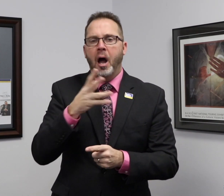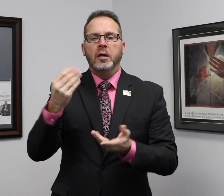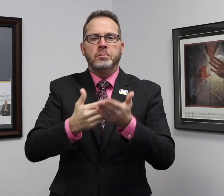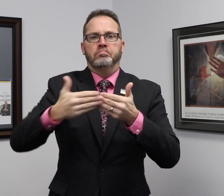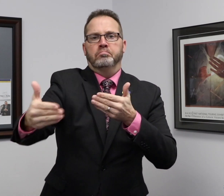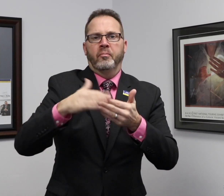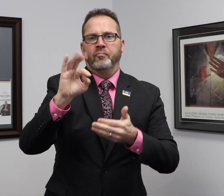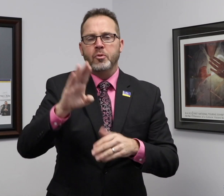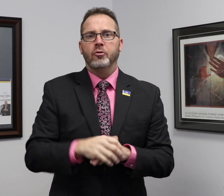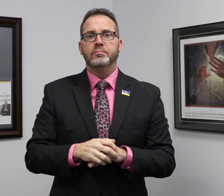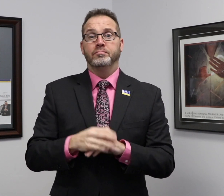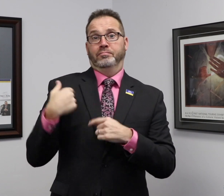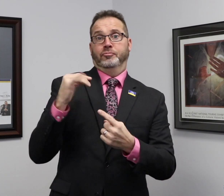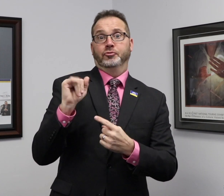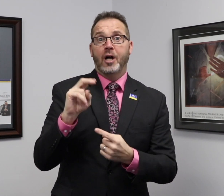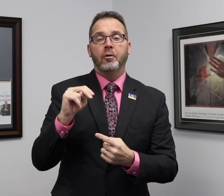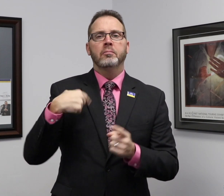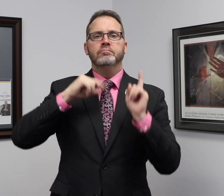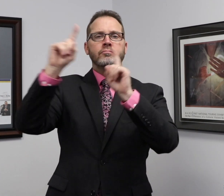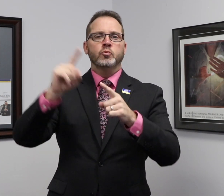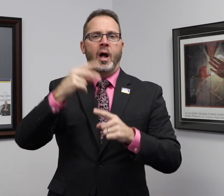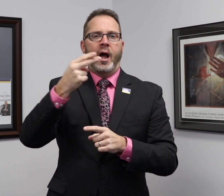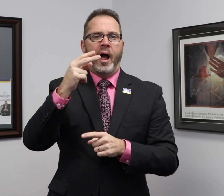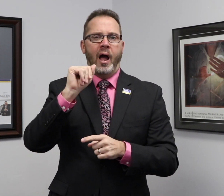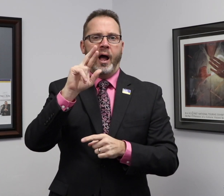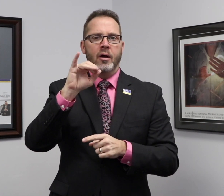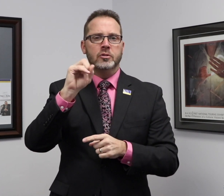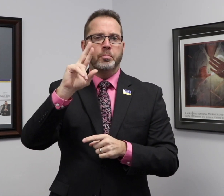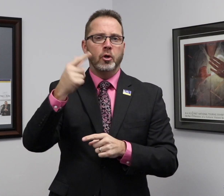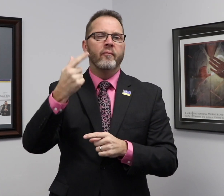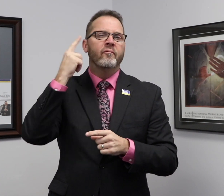to share with you from this past month and for the month ahead. First of all, I